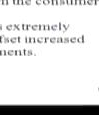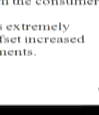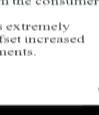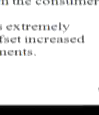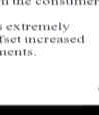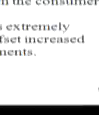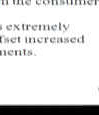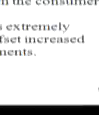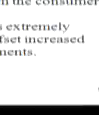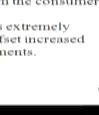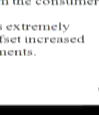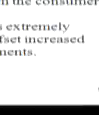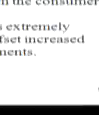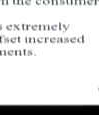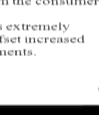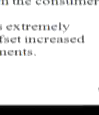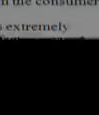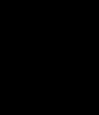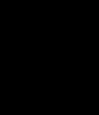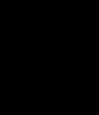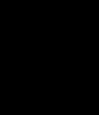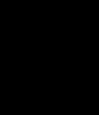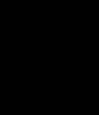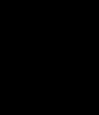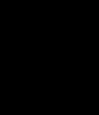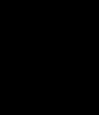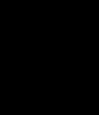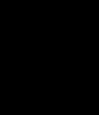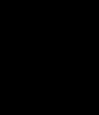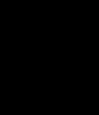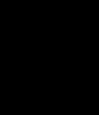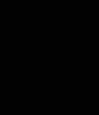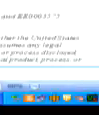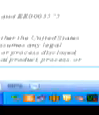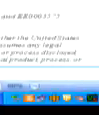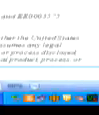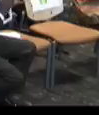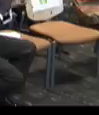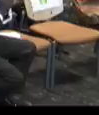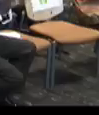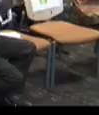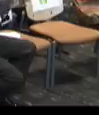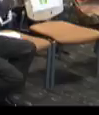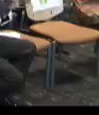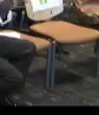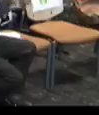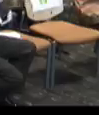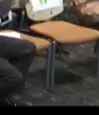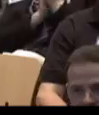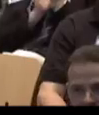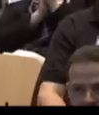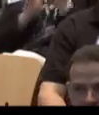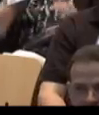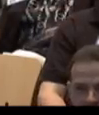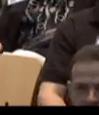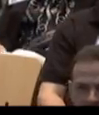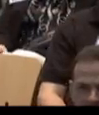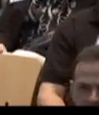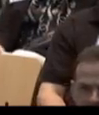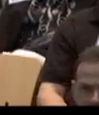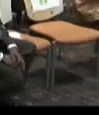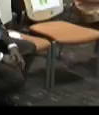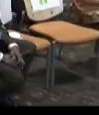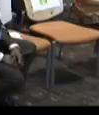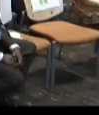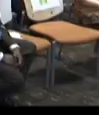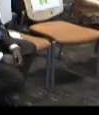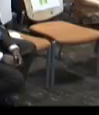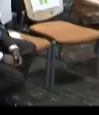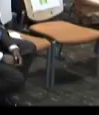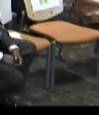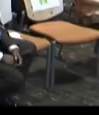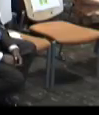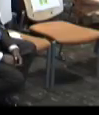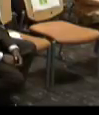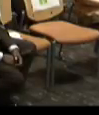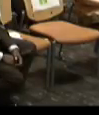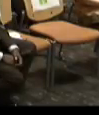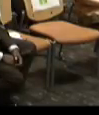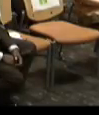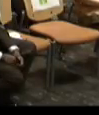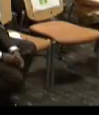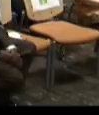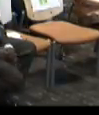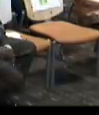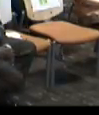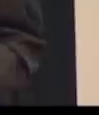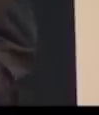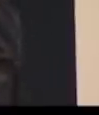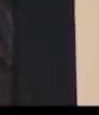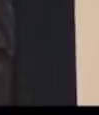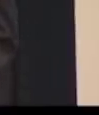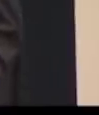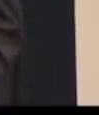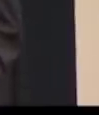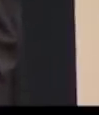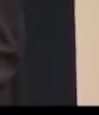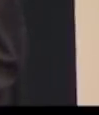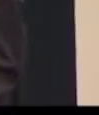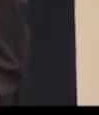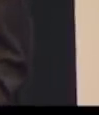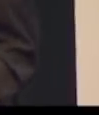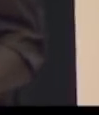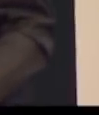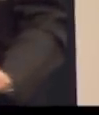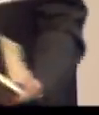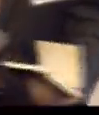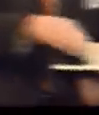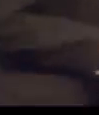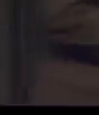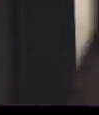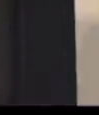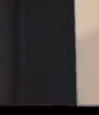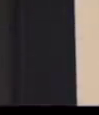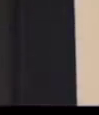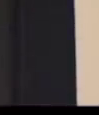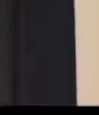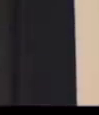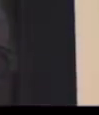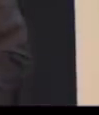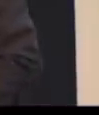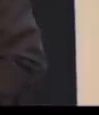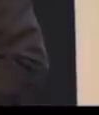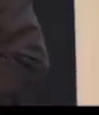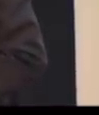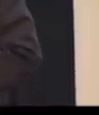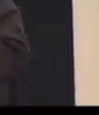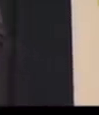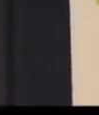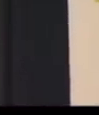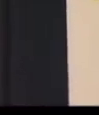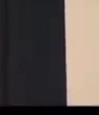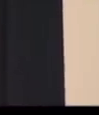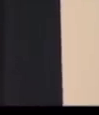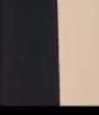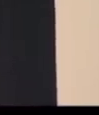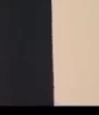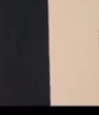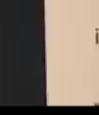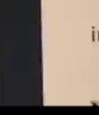I GUESS I WILL TURN THINGS BACK OVER TO SAM.